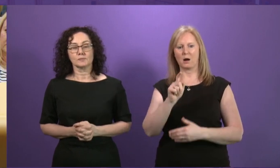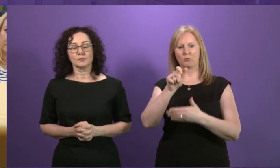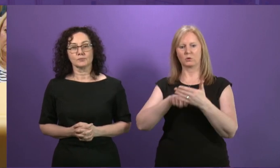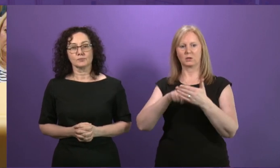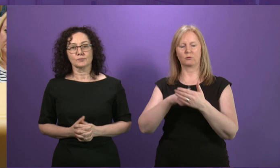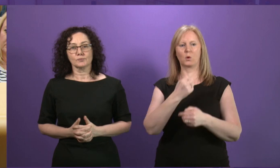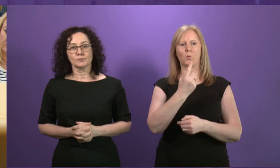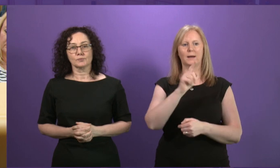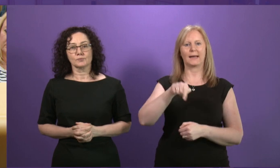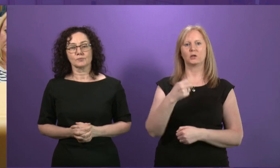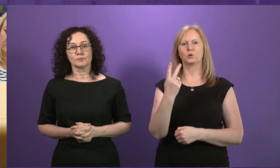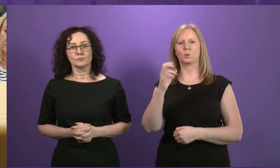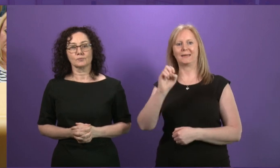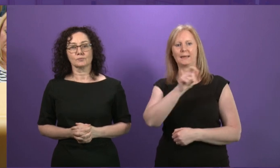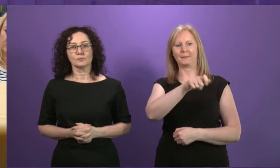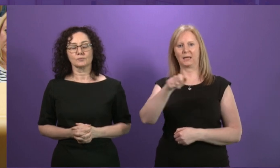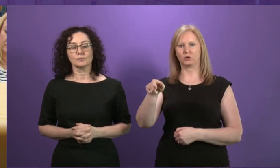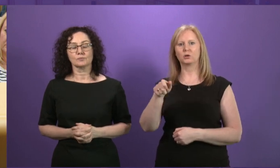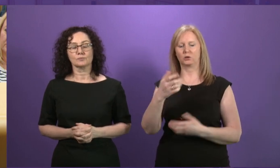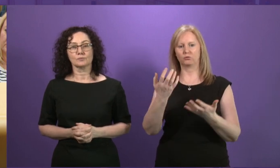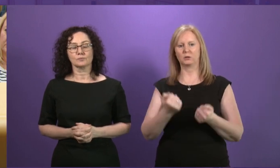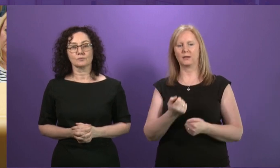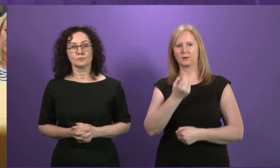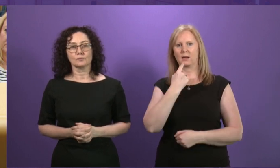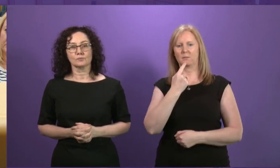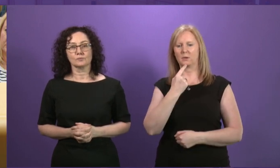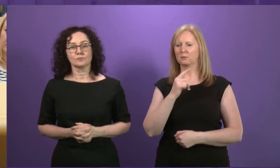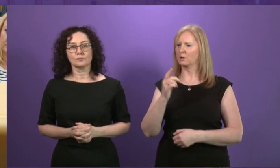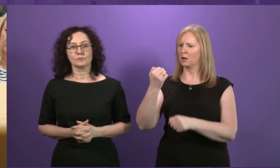in 20 patients. What action is the First Minister’s Government taking to address this important